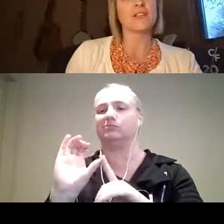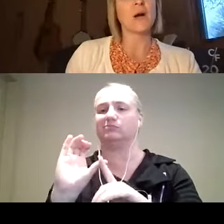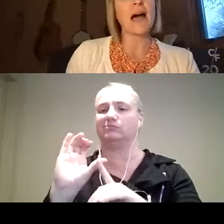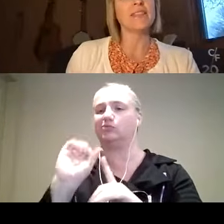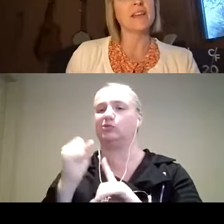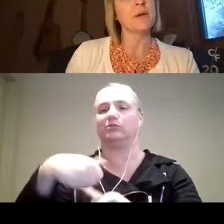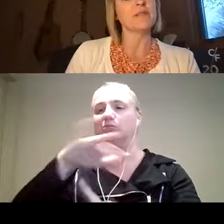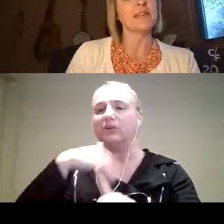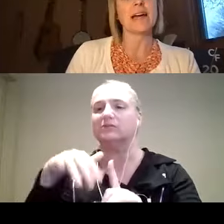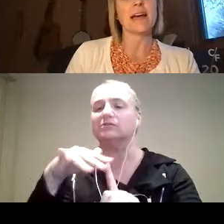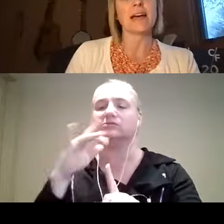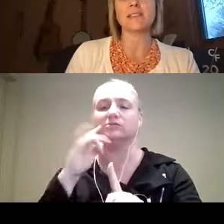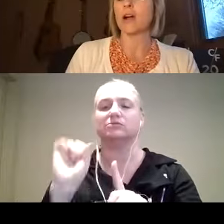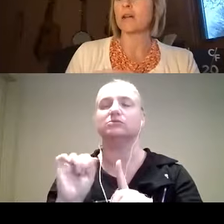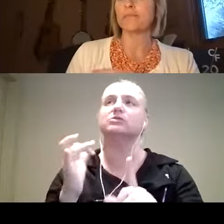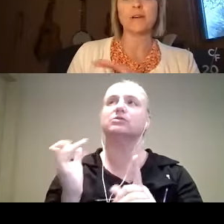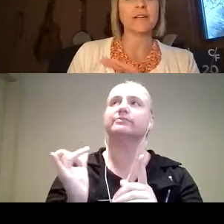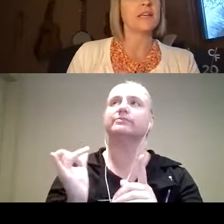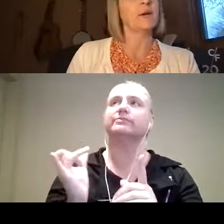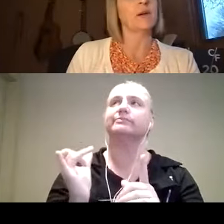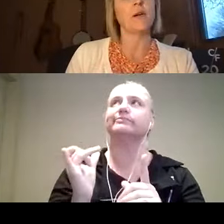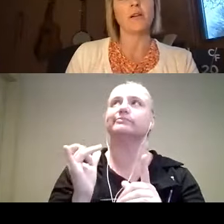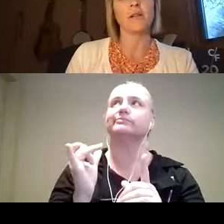So, I think about this as a pretty typical kid